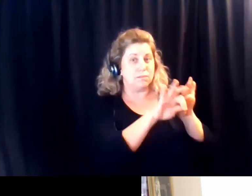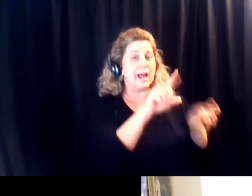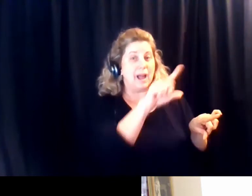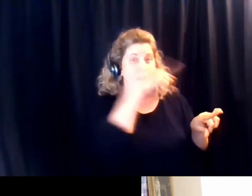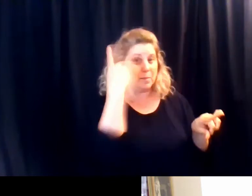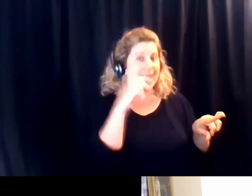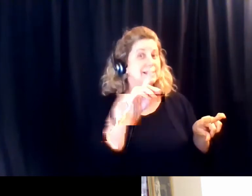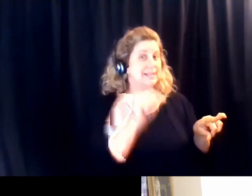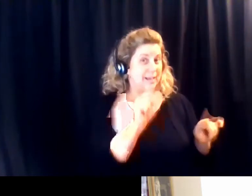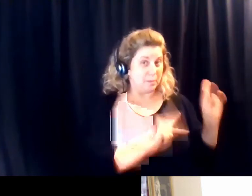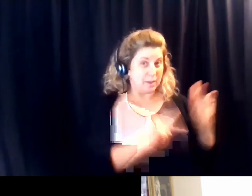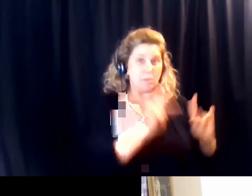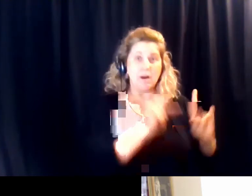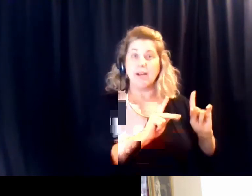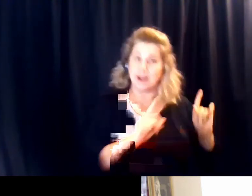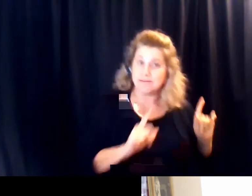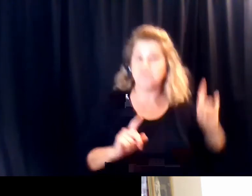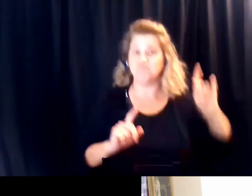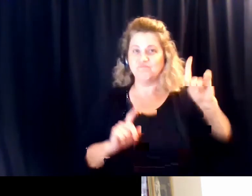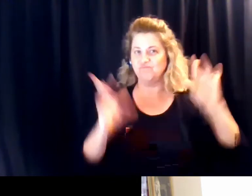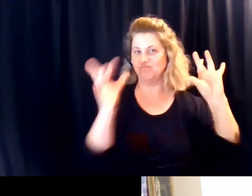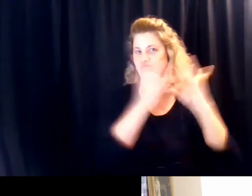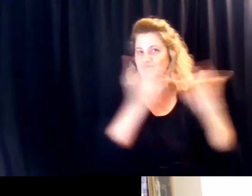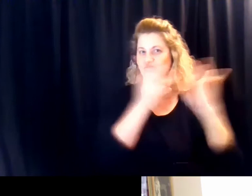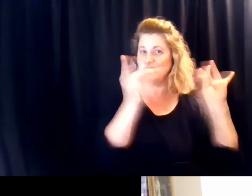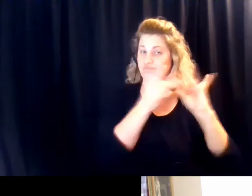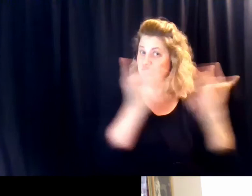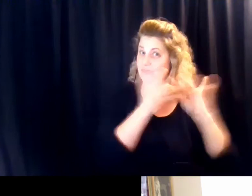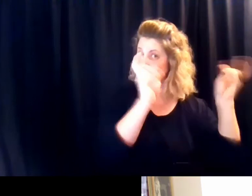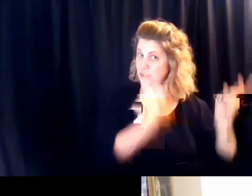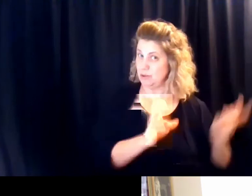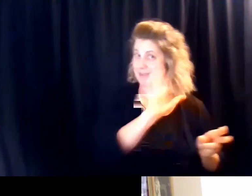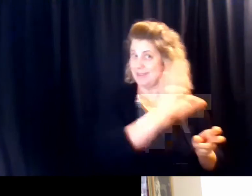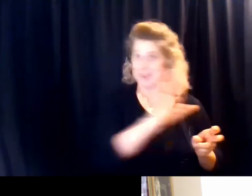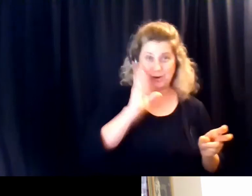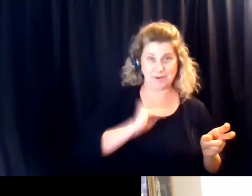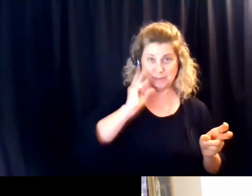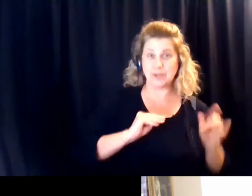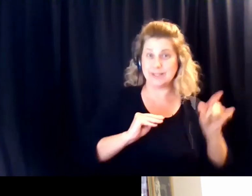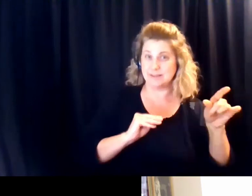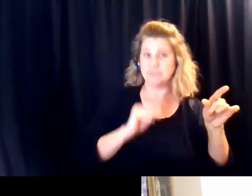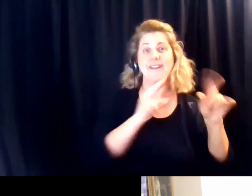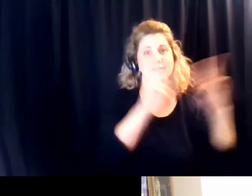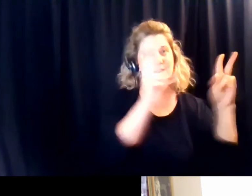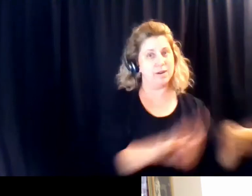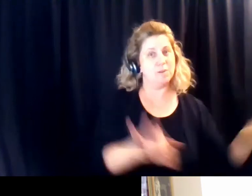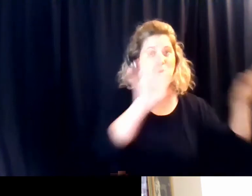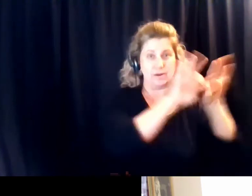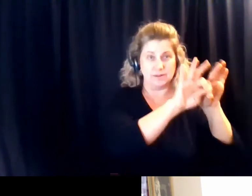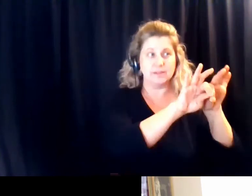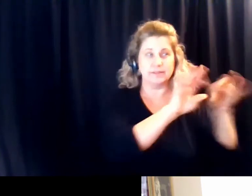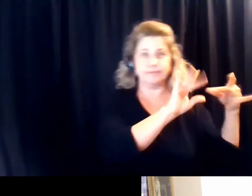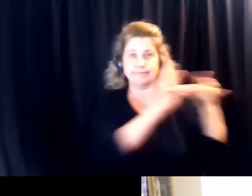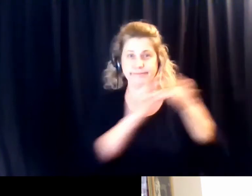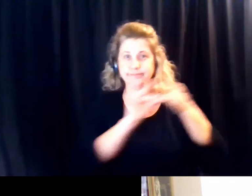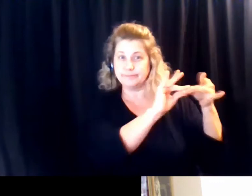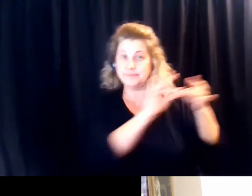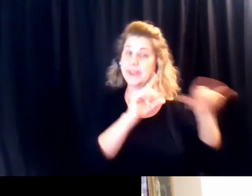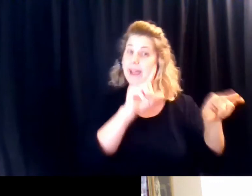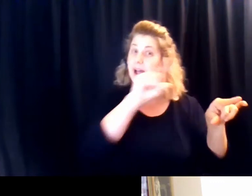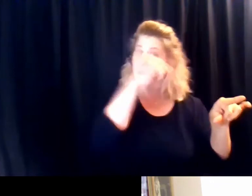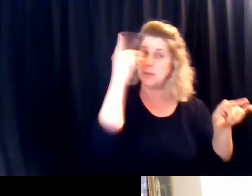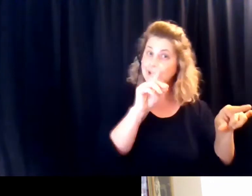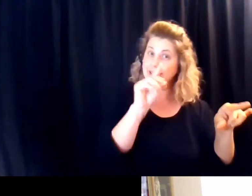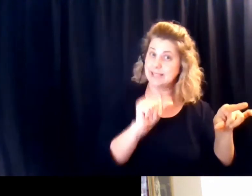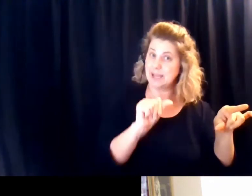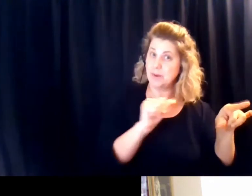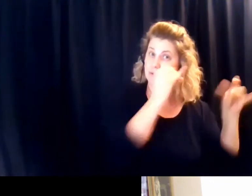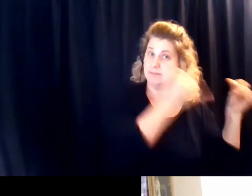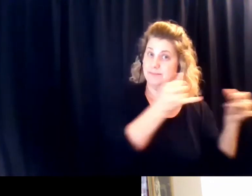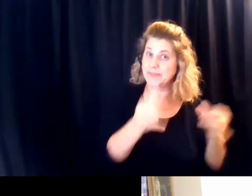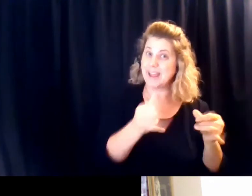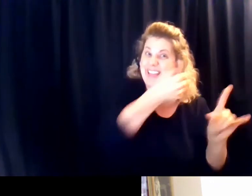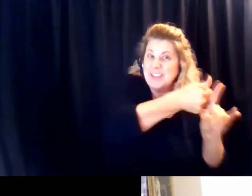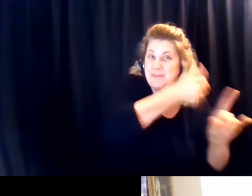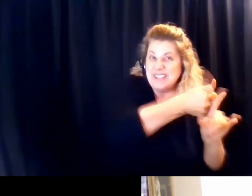Judith Heumann: Do with diabetes and hypertension. As an example, two of the main causes of people not recovering from kogut have to do with poverty people not having health insurance, not being able to treat